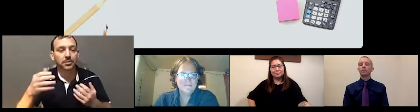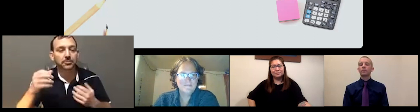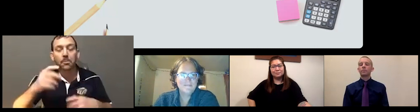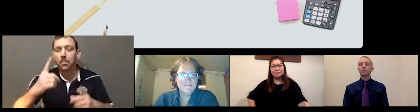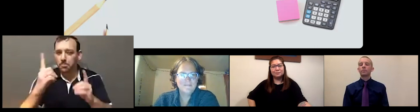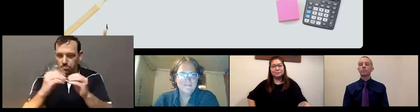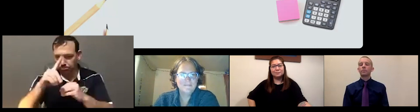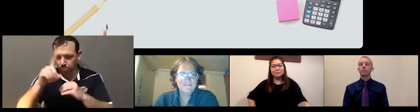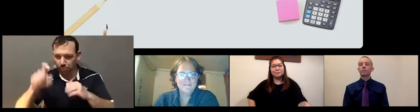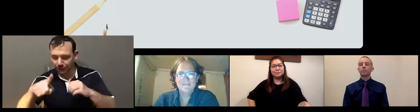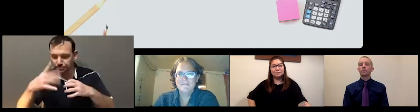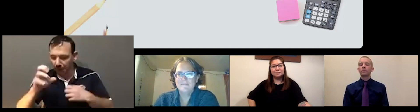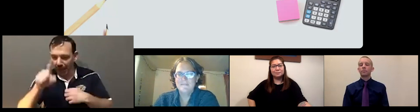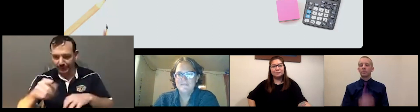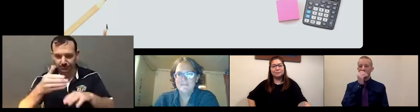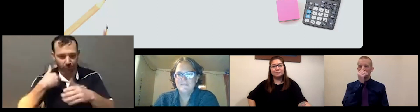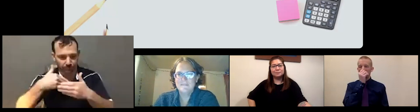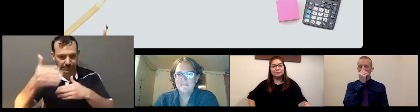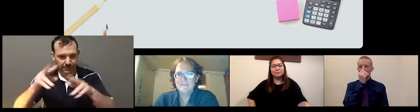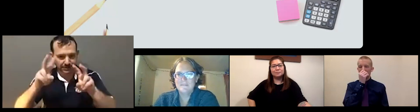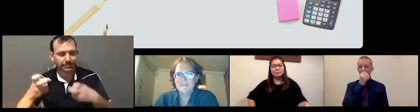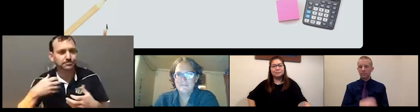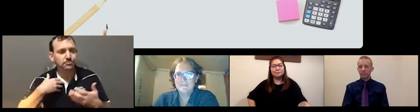One more question I want to ask before we move on to the next topic.